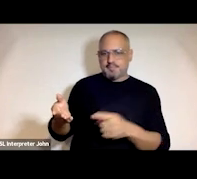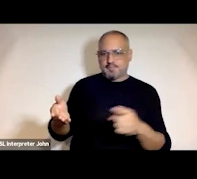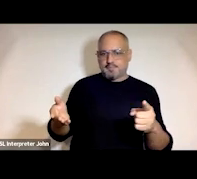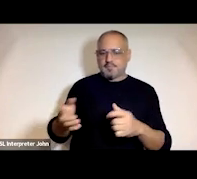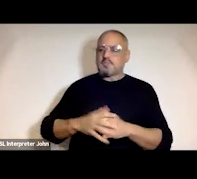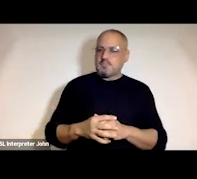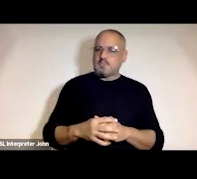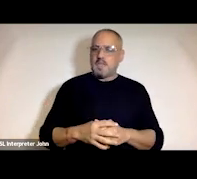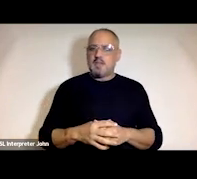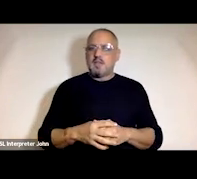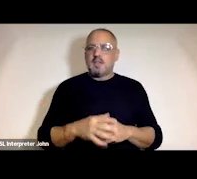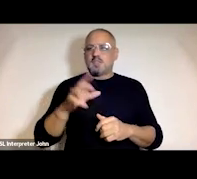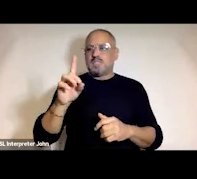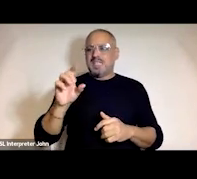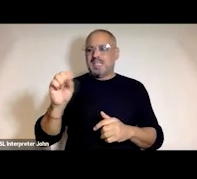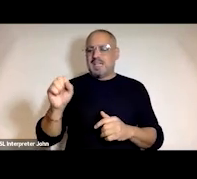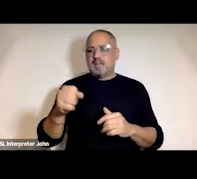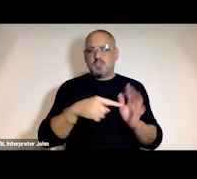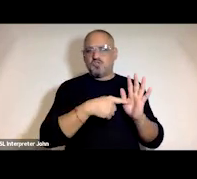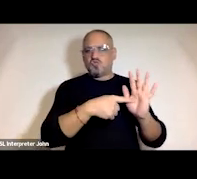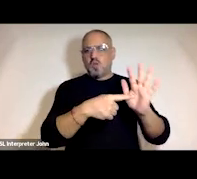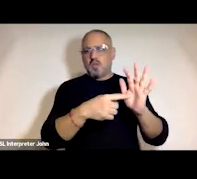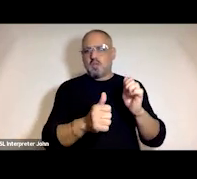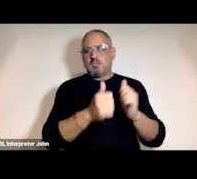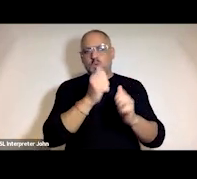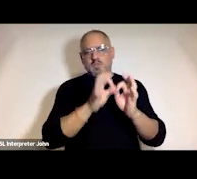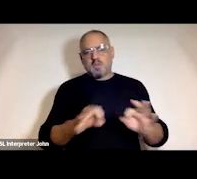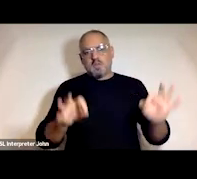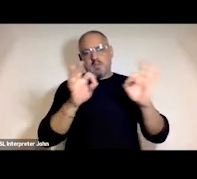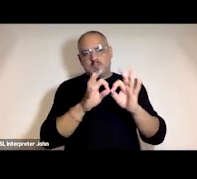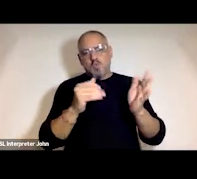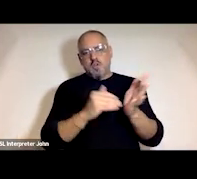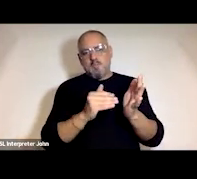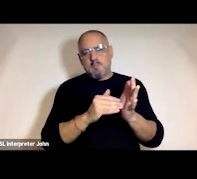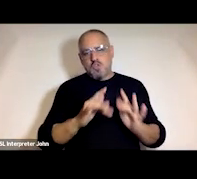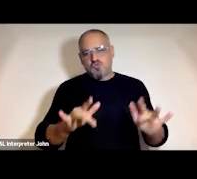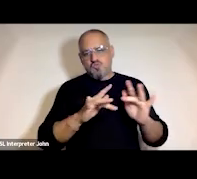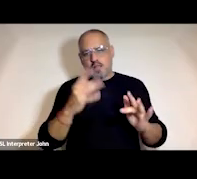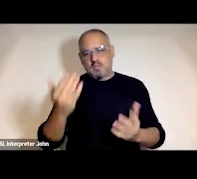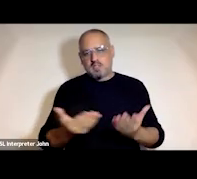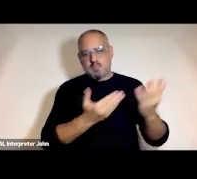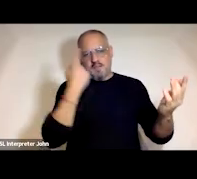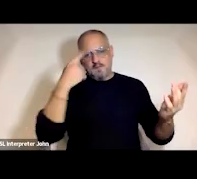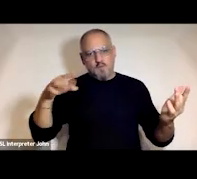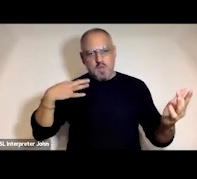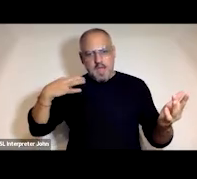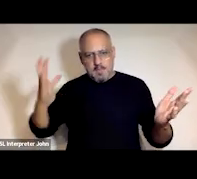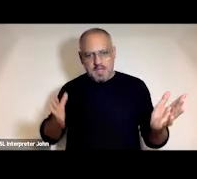You're pointing DDS to the relevant medical records that you're gonna submit on behalf of your client. That's a big part of the MSR as well.